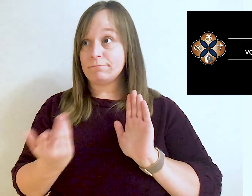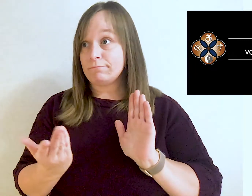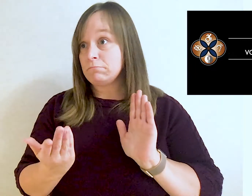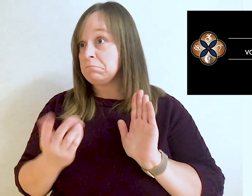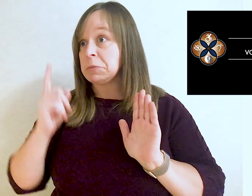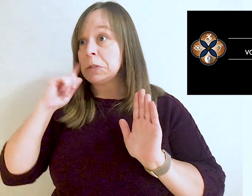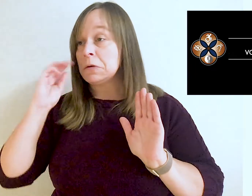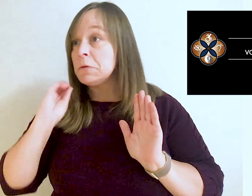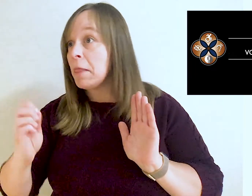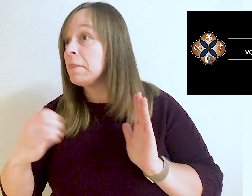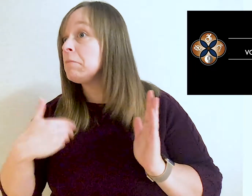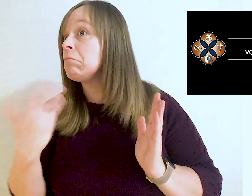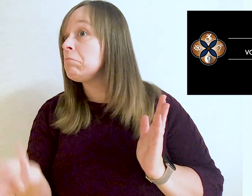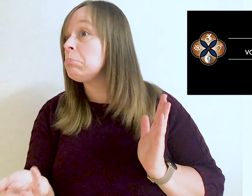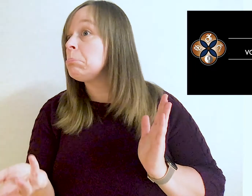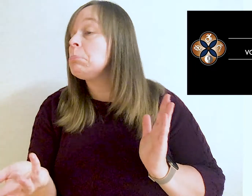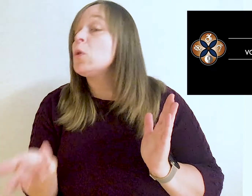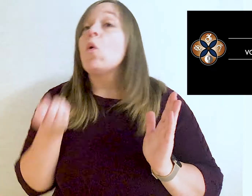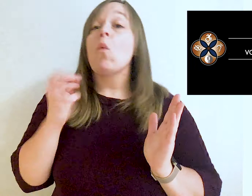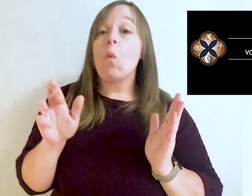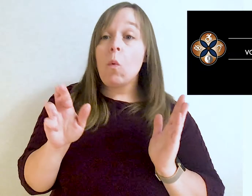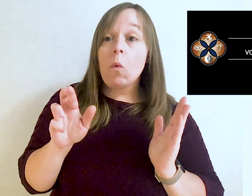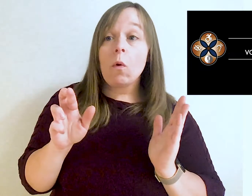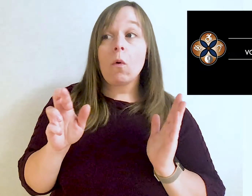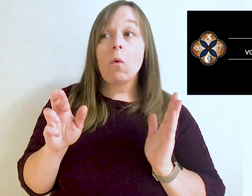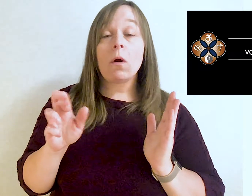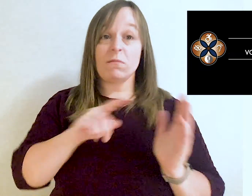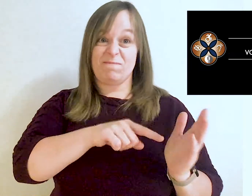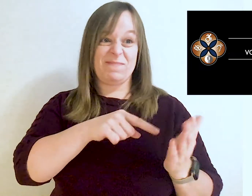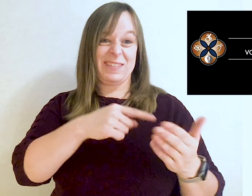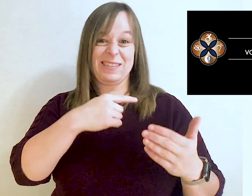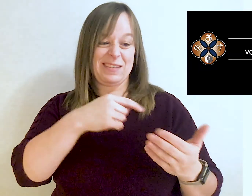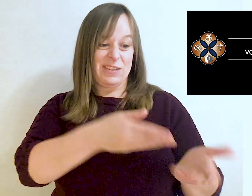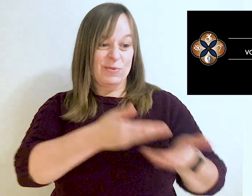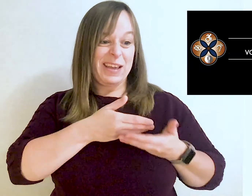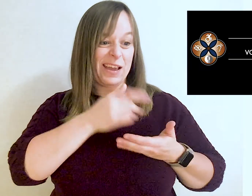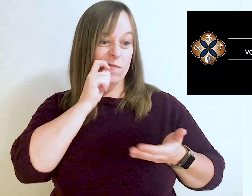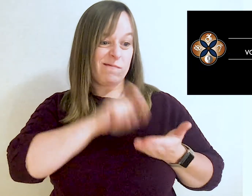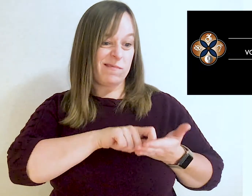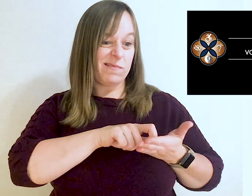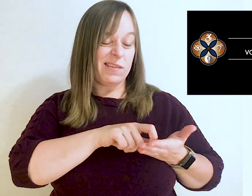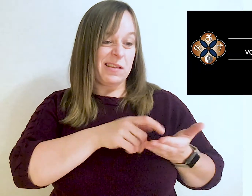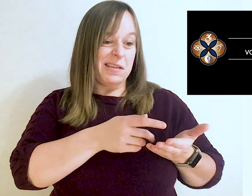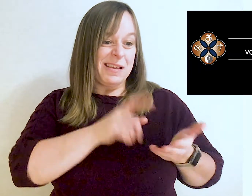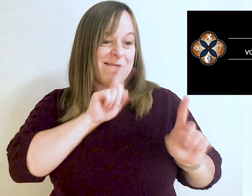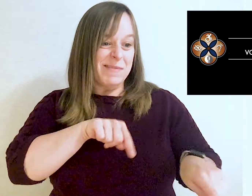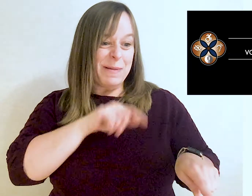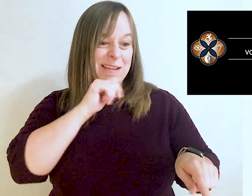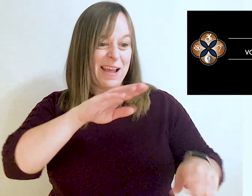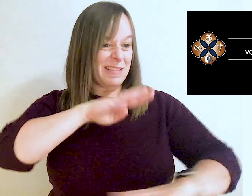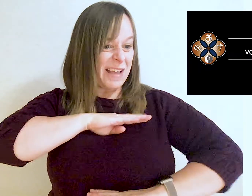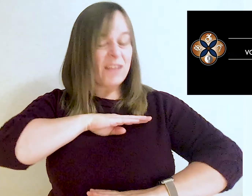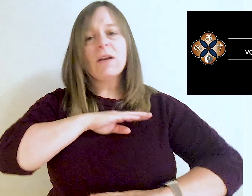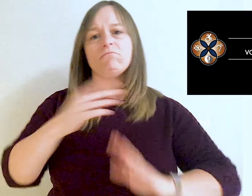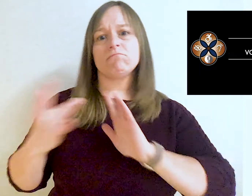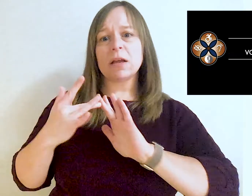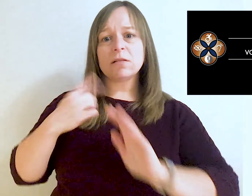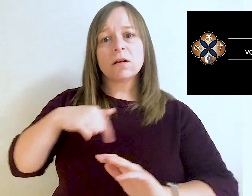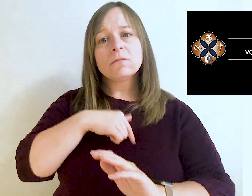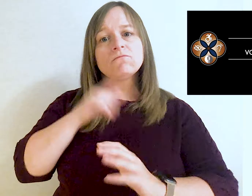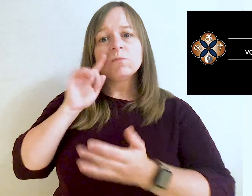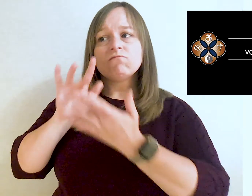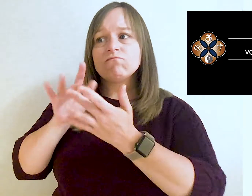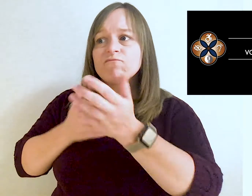We haven't received a response". Or if you do receive response and you're not satisfied with it, you can also contact us and we can